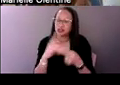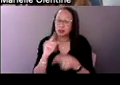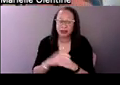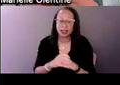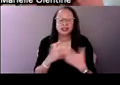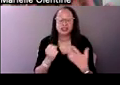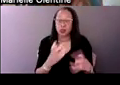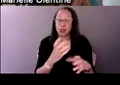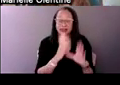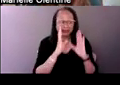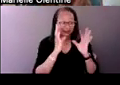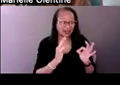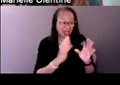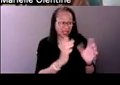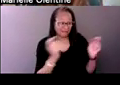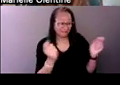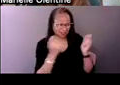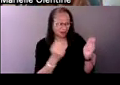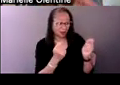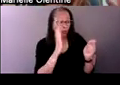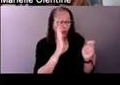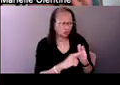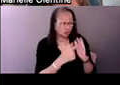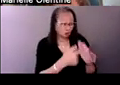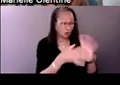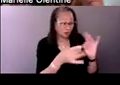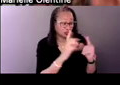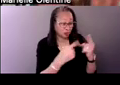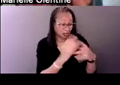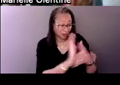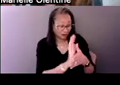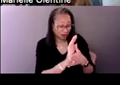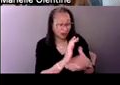recognition. If you want to have a career maybe more